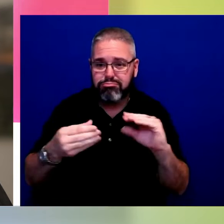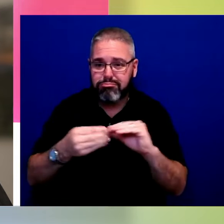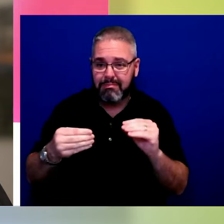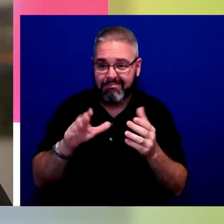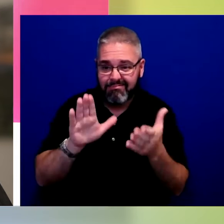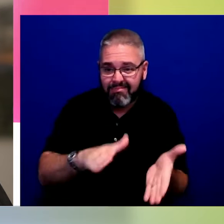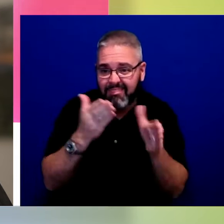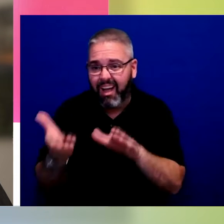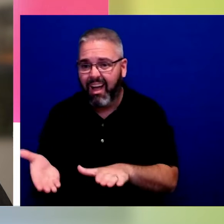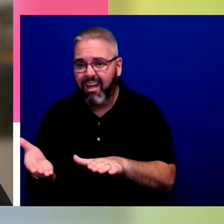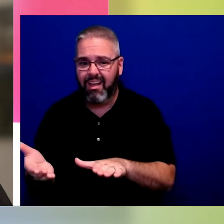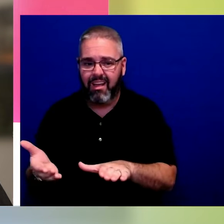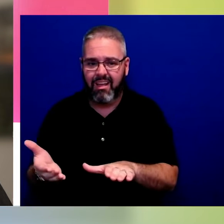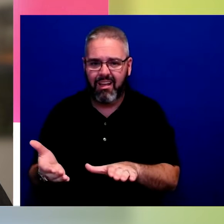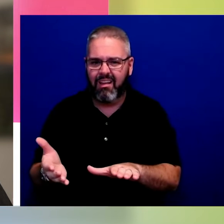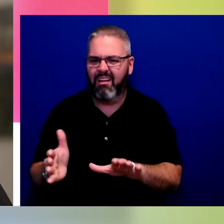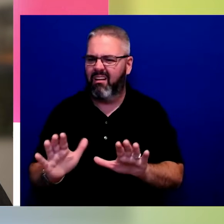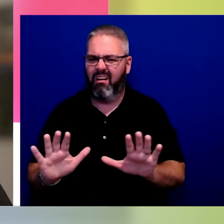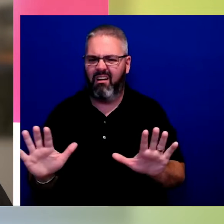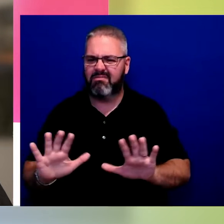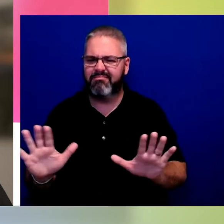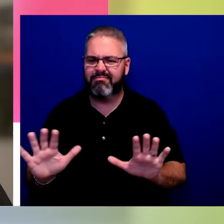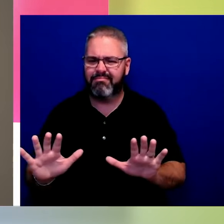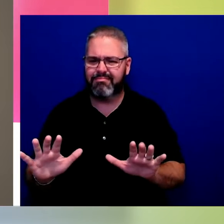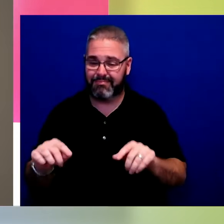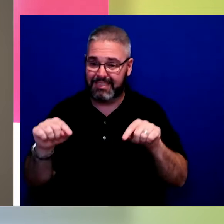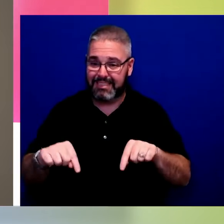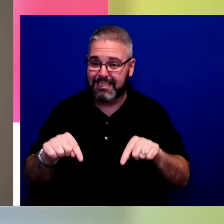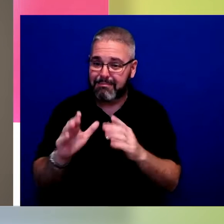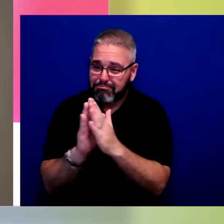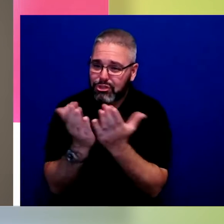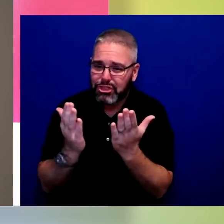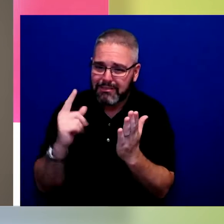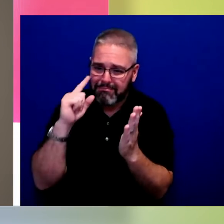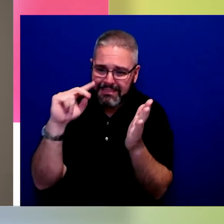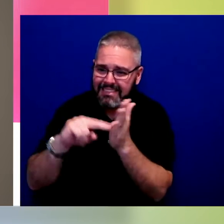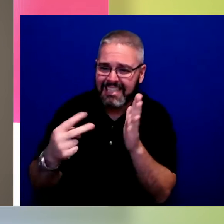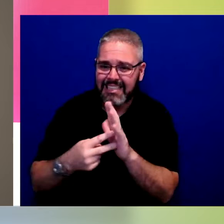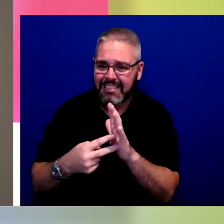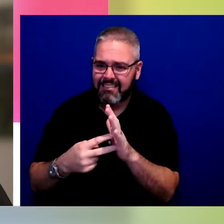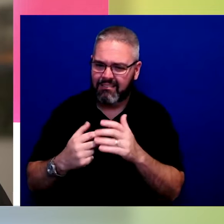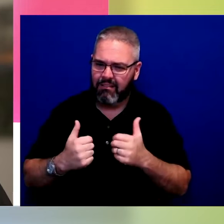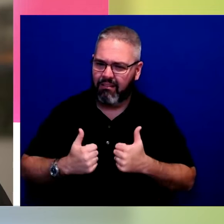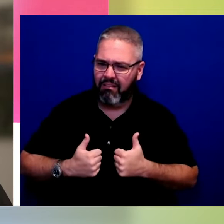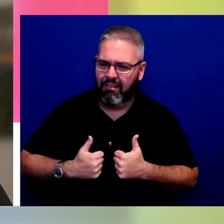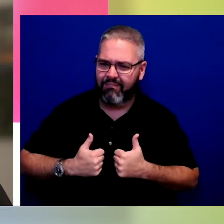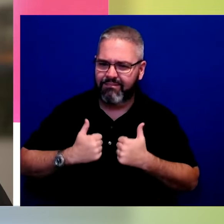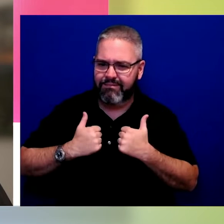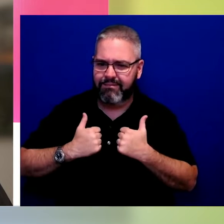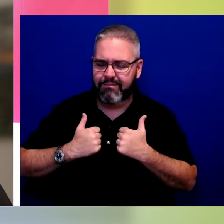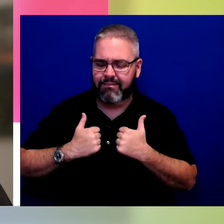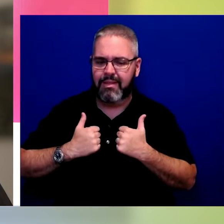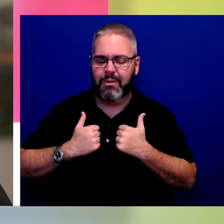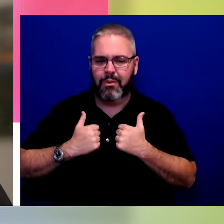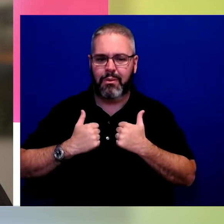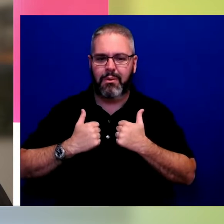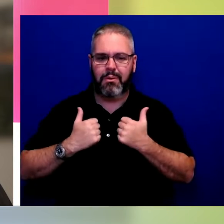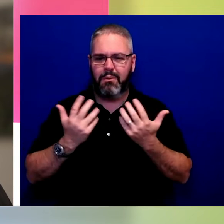Jenny, this book is about living. I'm obviously a little biased,